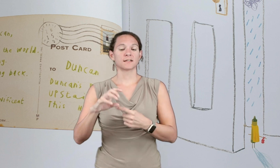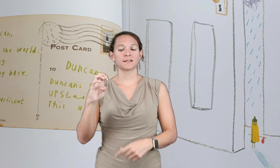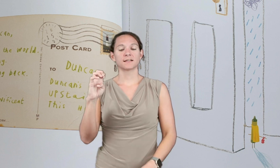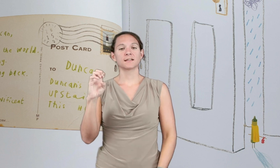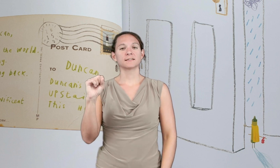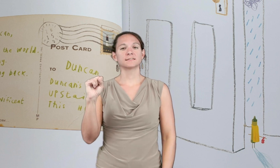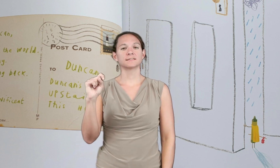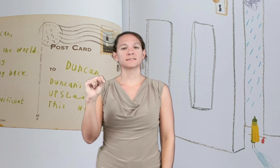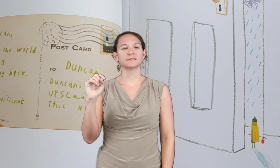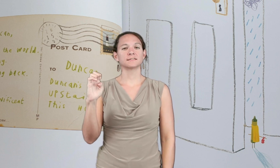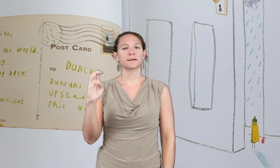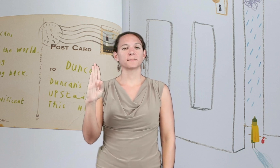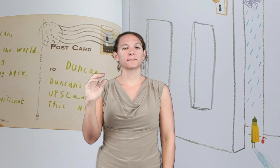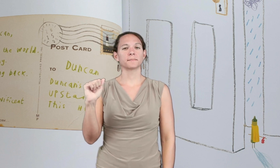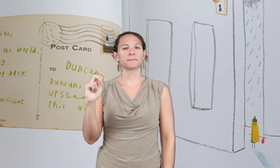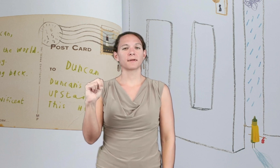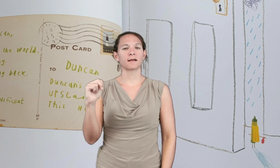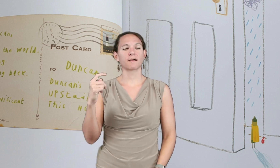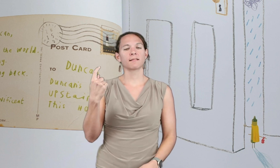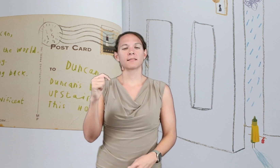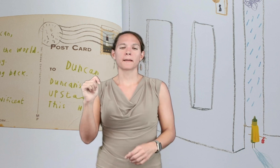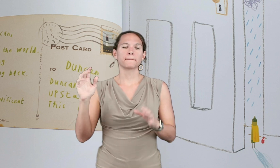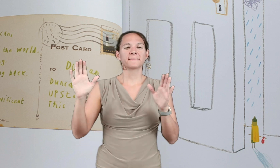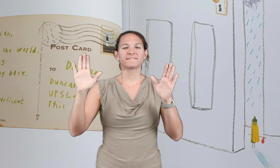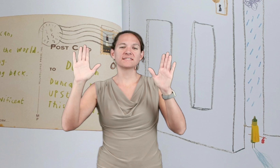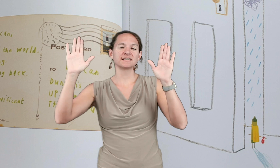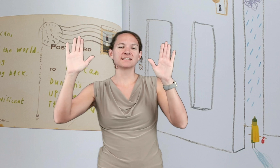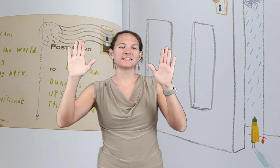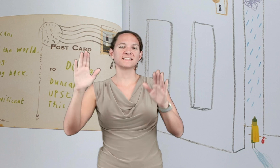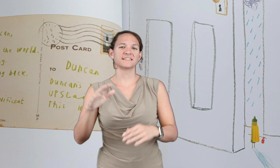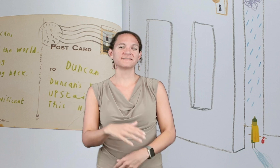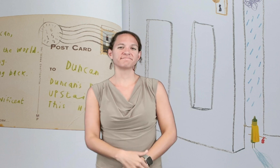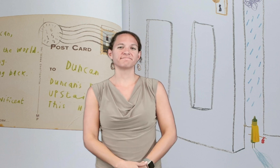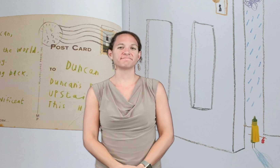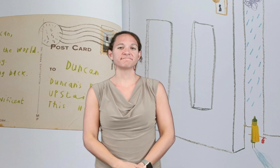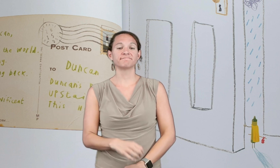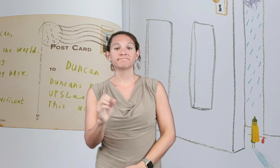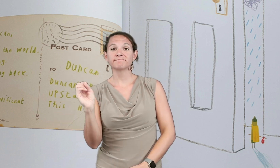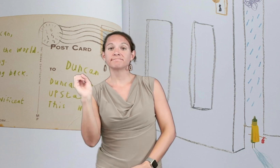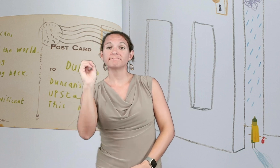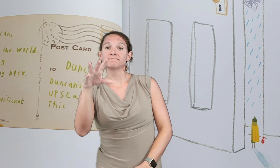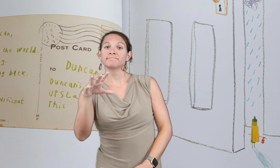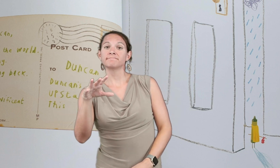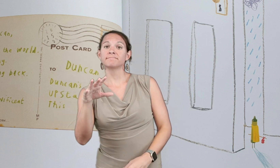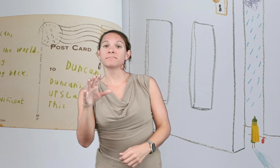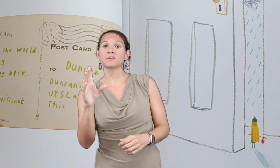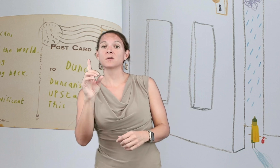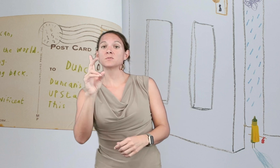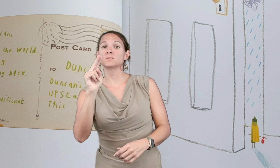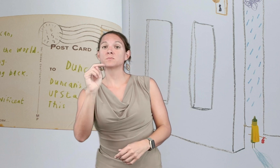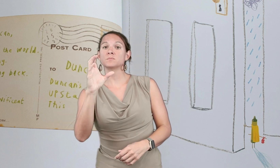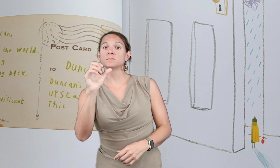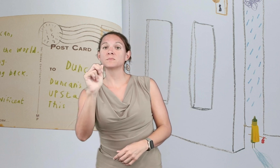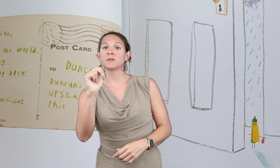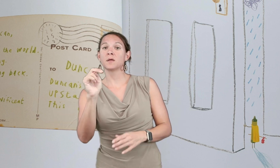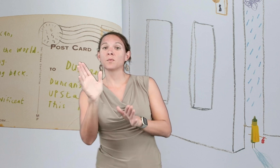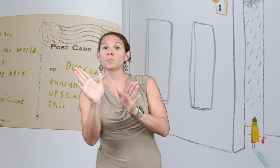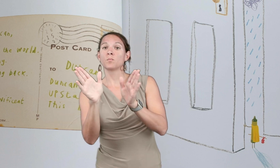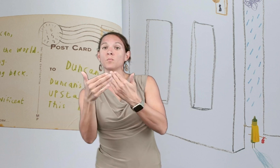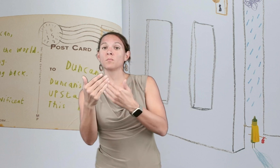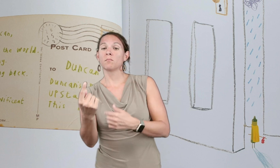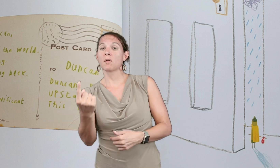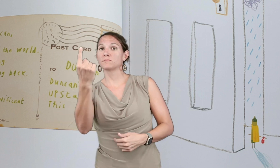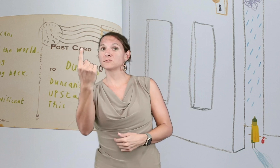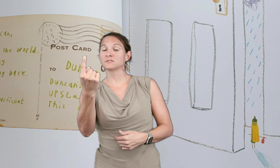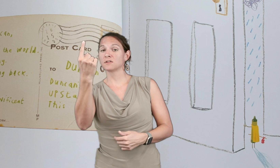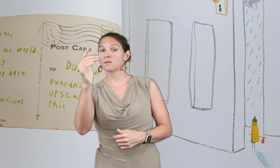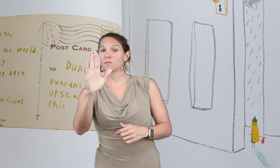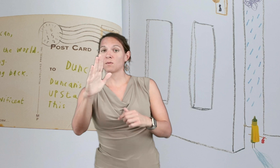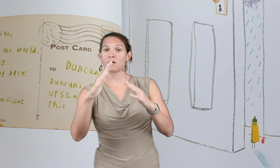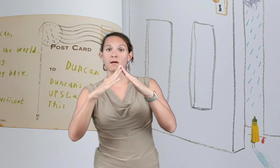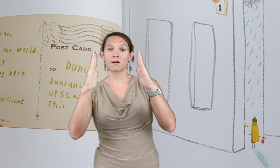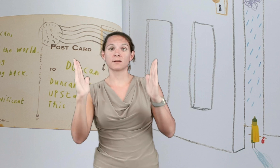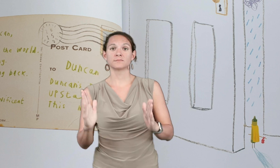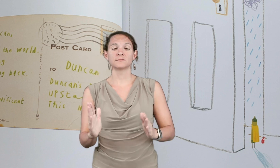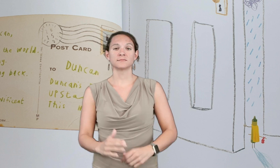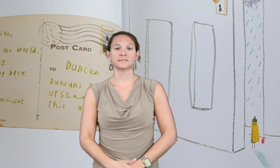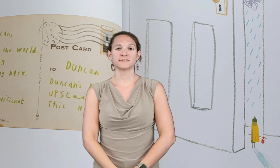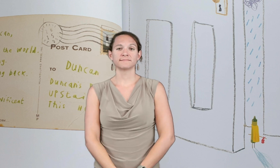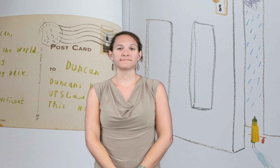Your friend, Esteban the Magnificent. Sent to Duncanʻs room. Upstairs in your house.”